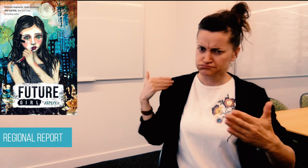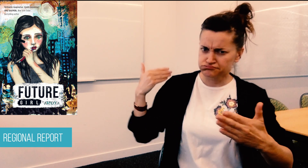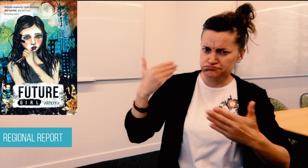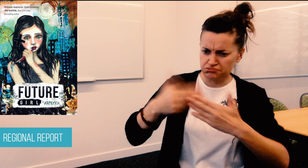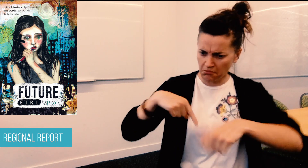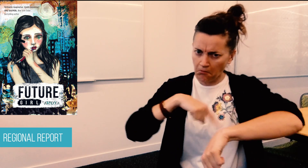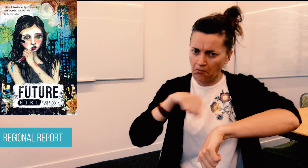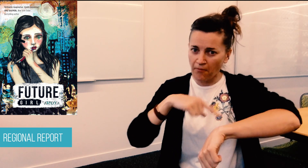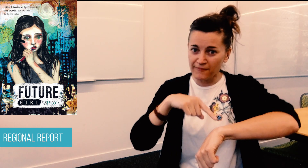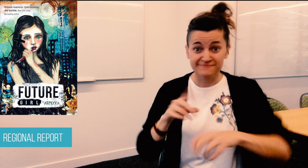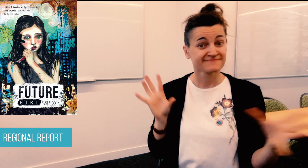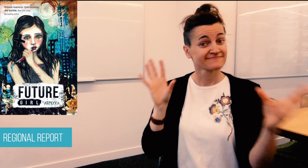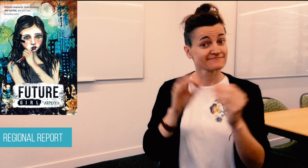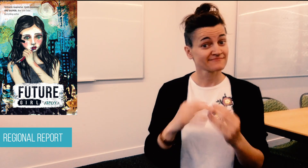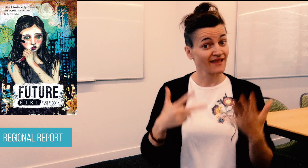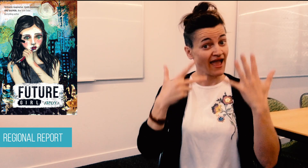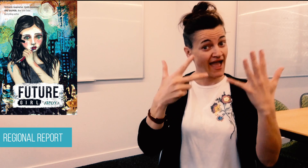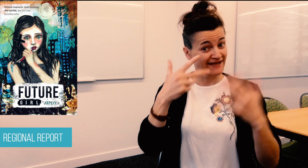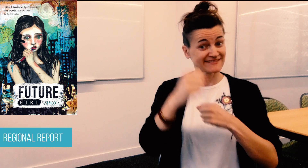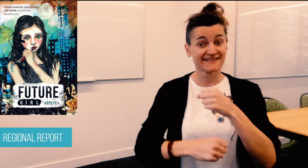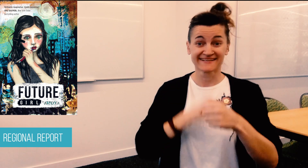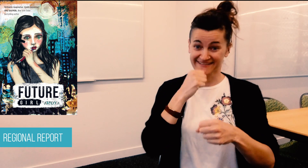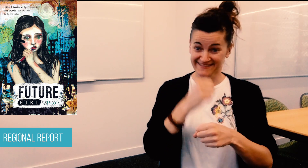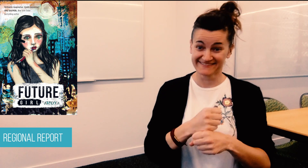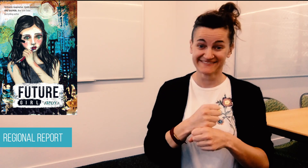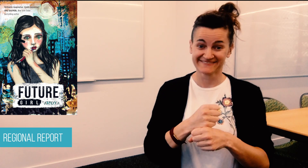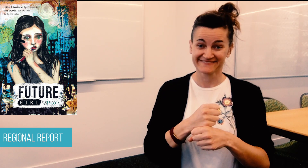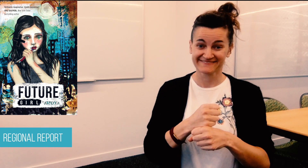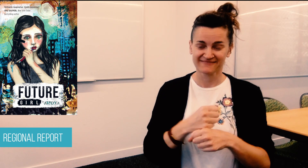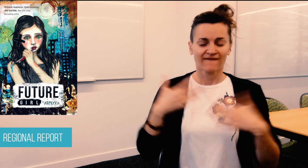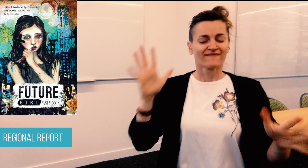for eight years, and she says it’s given her great